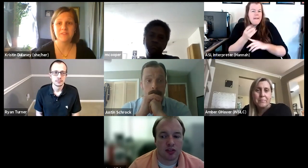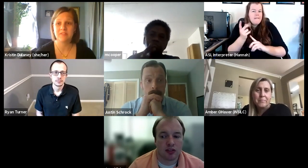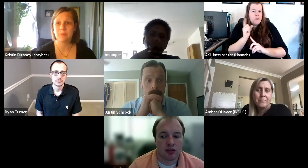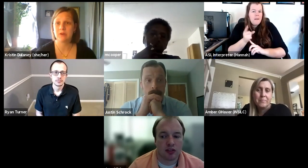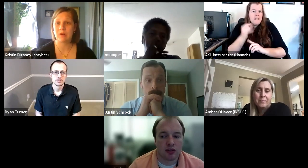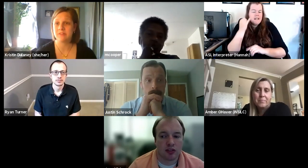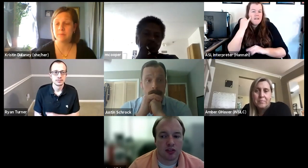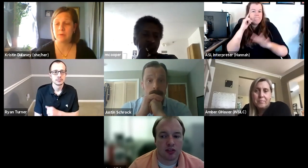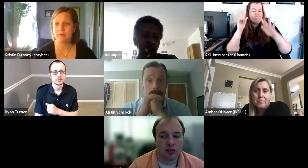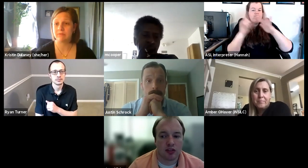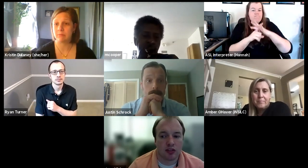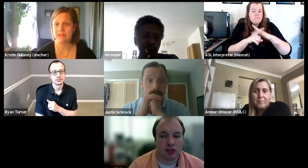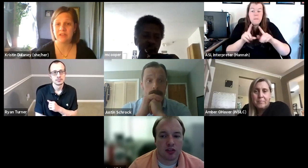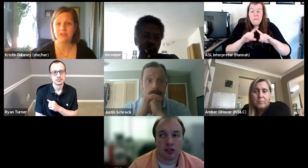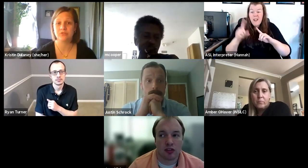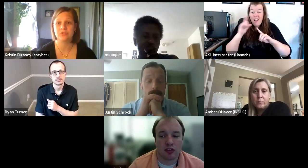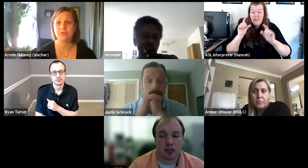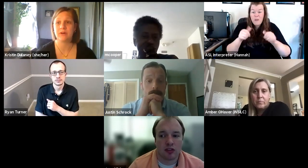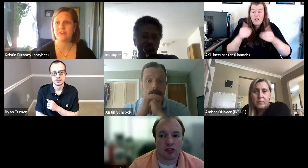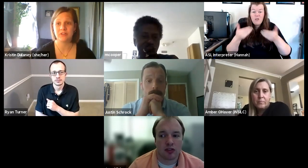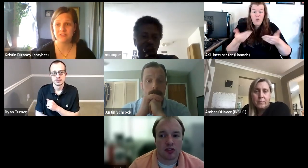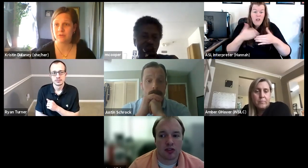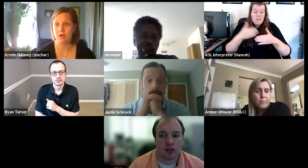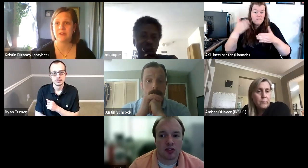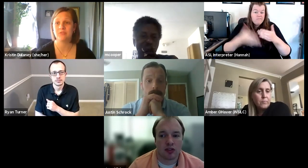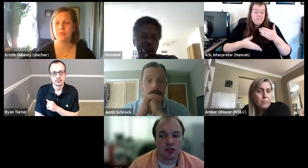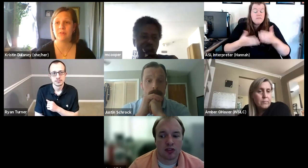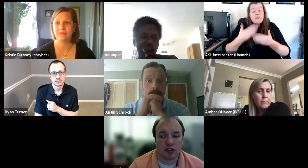otherwise I think we can wrap this up. I want to give a big thank you to Justin for helping us with